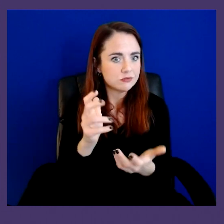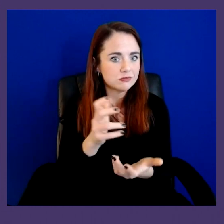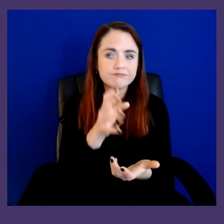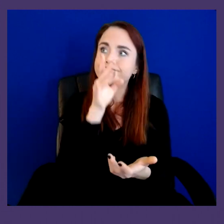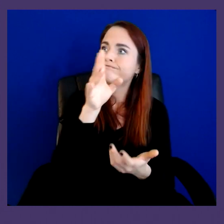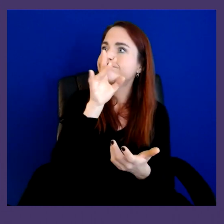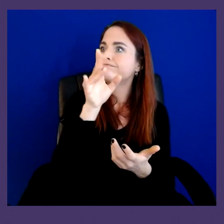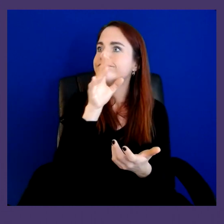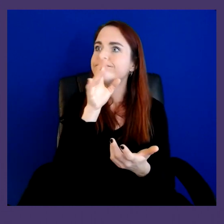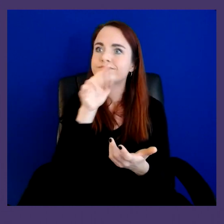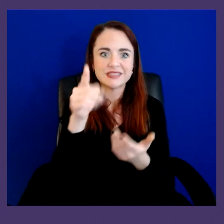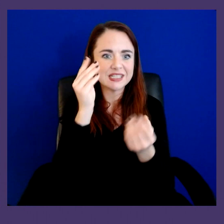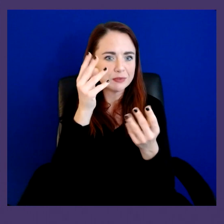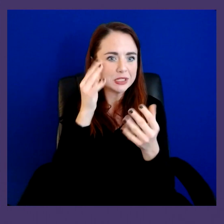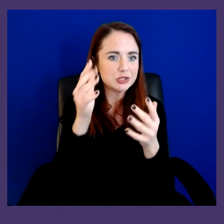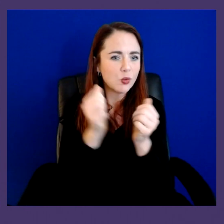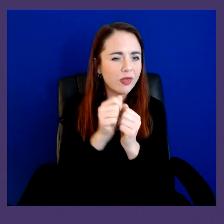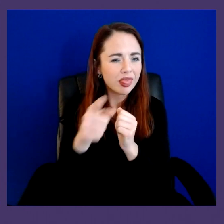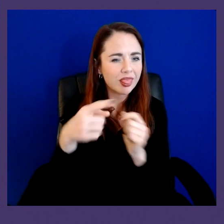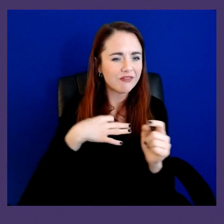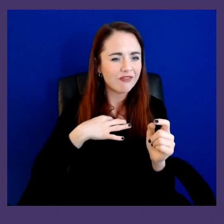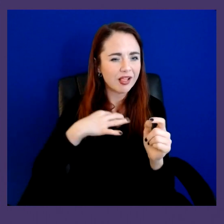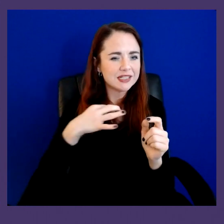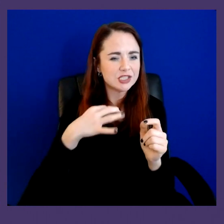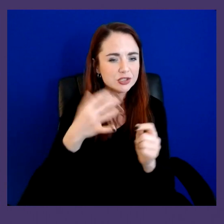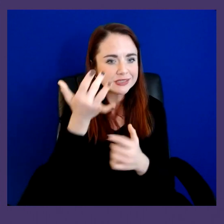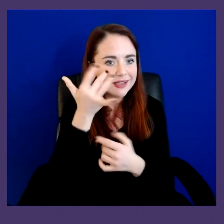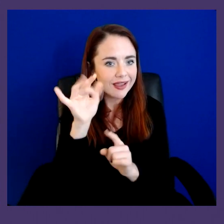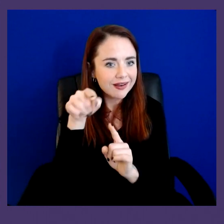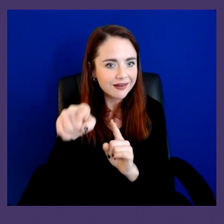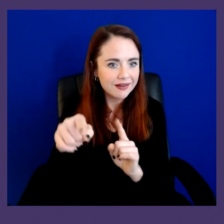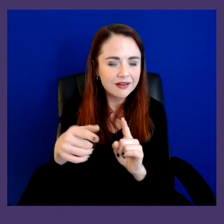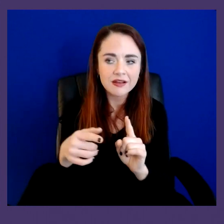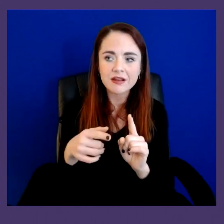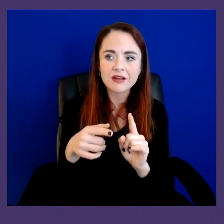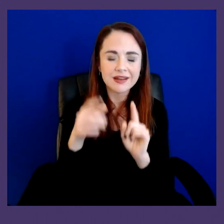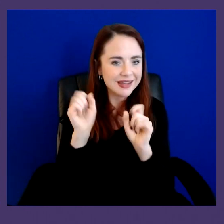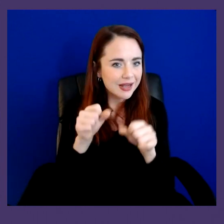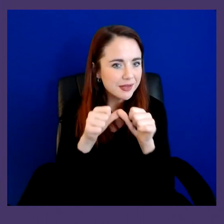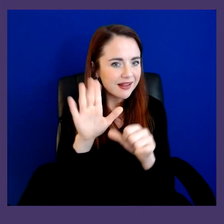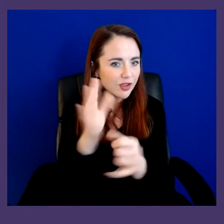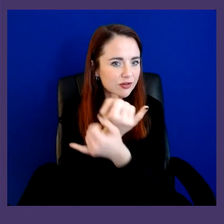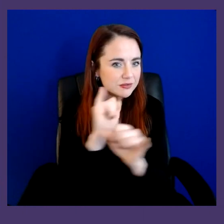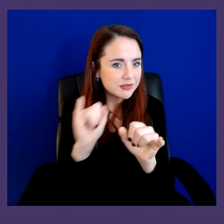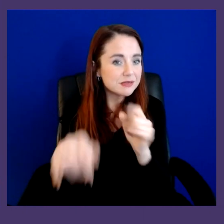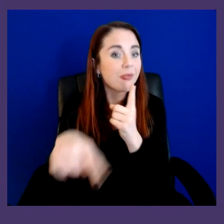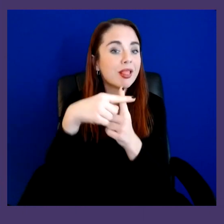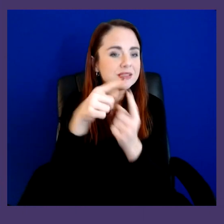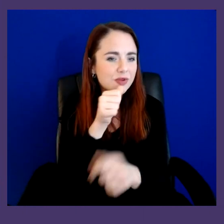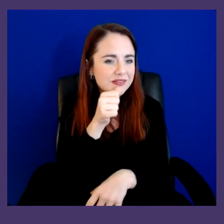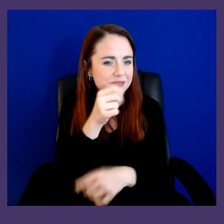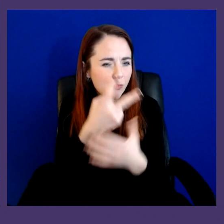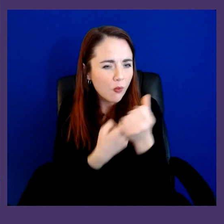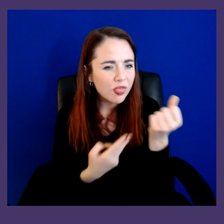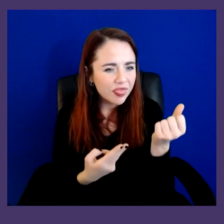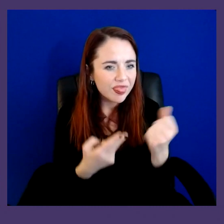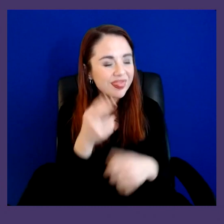it gives them a better way to maintain not only their independence but also their privacy. Exactly. Thanks for sharing